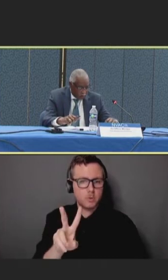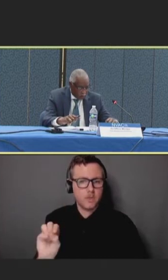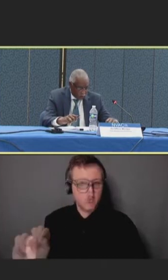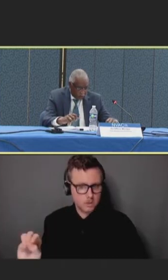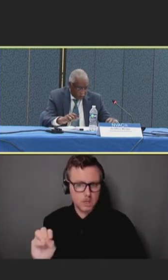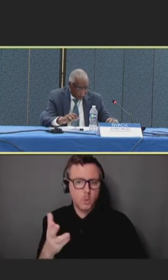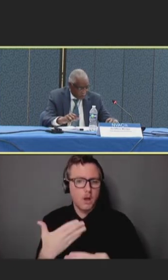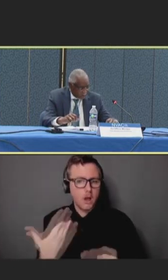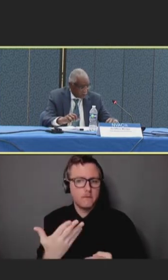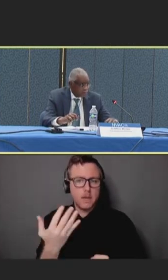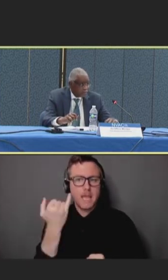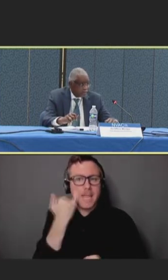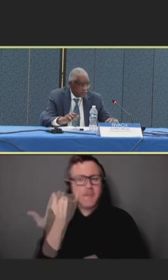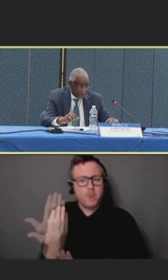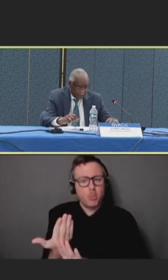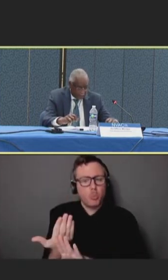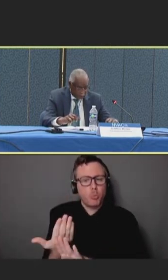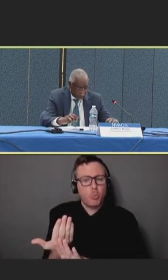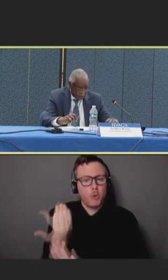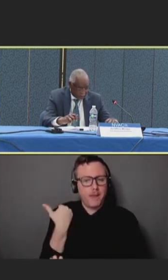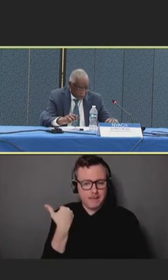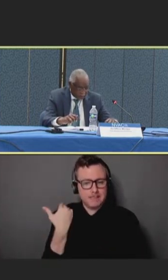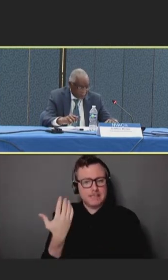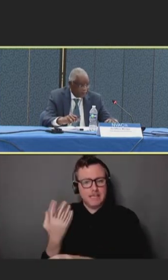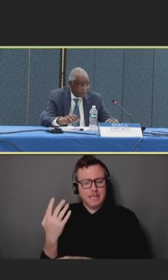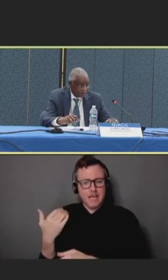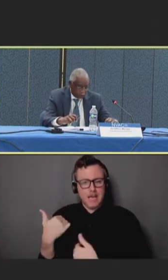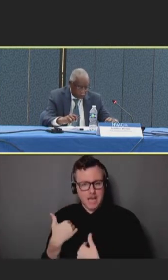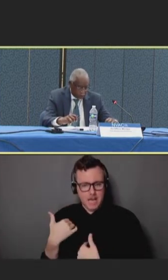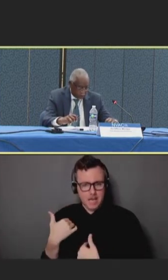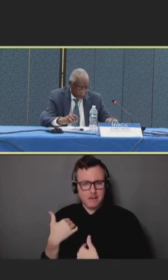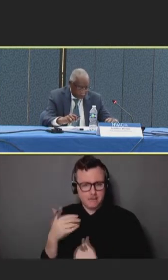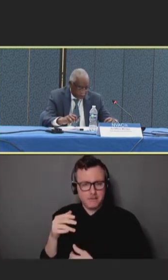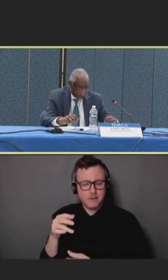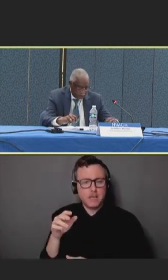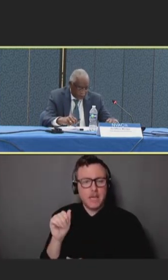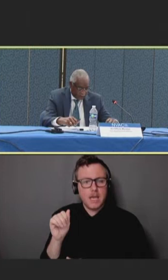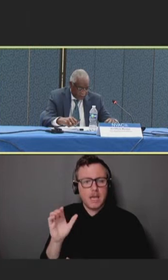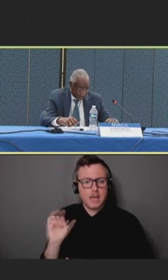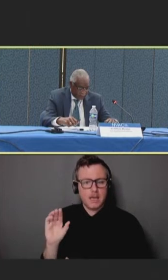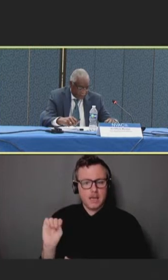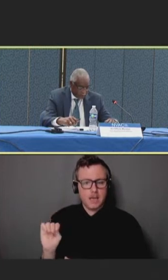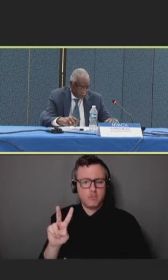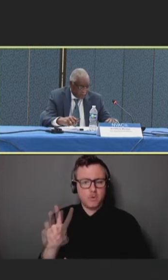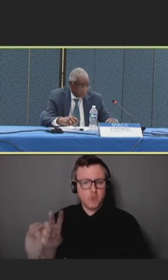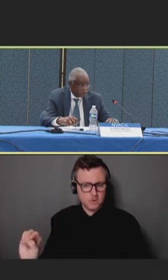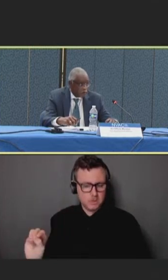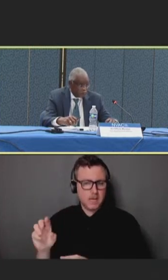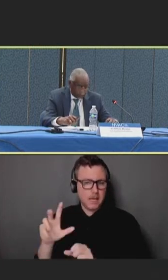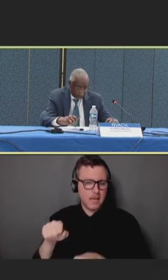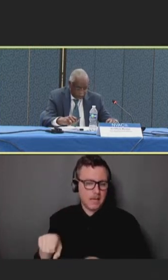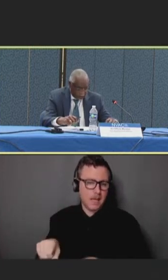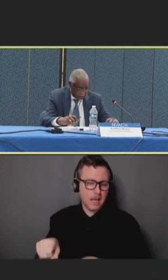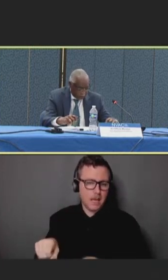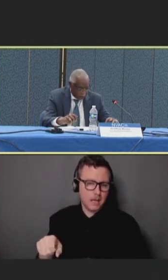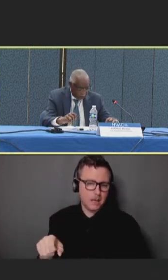those who have previously received ACAM2000 and eligible to receive ACAM2000 over JYNNEOS.